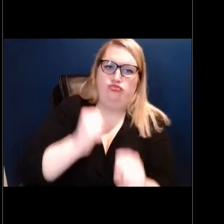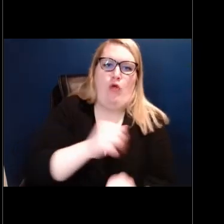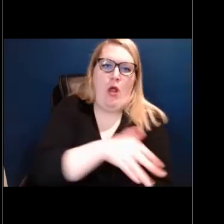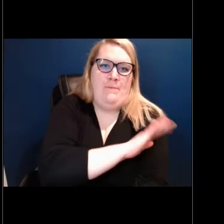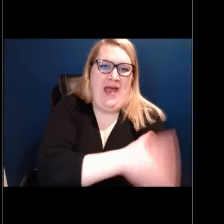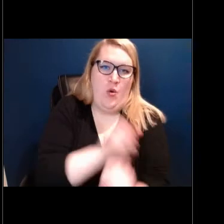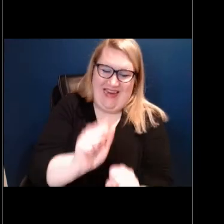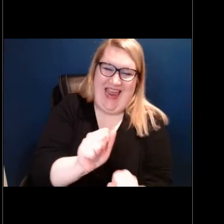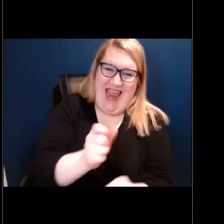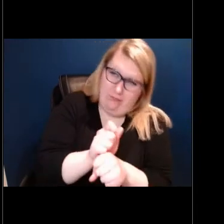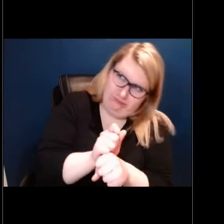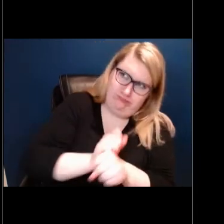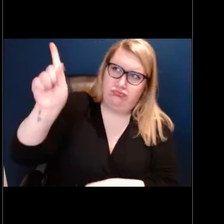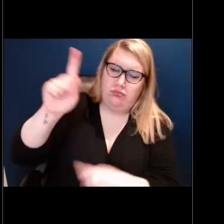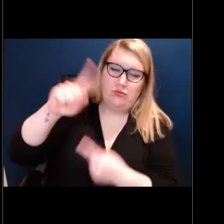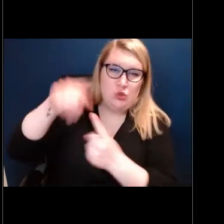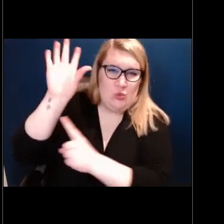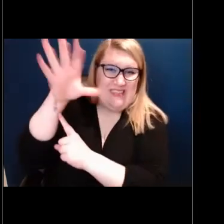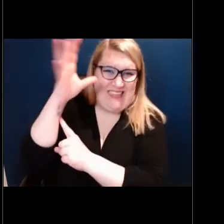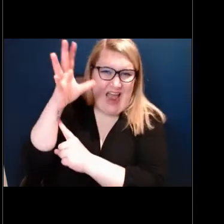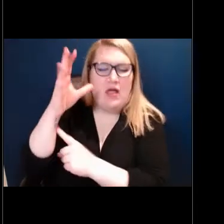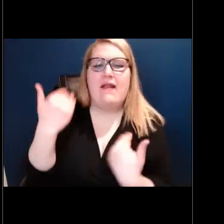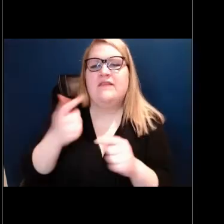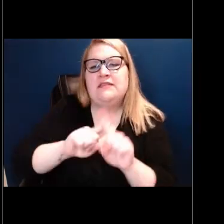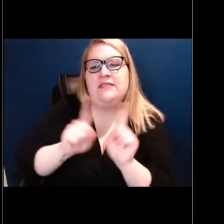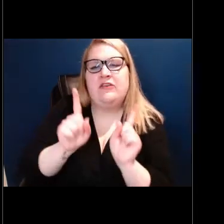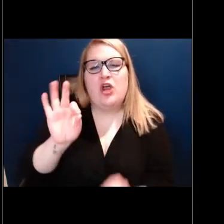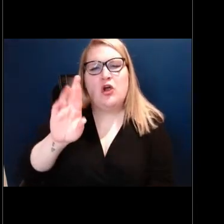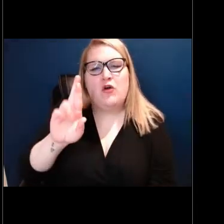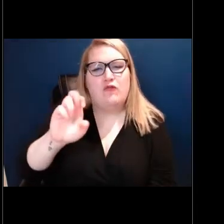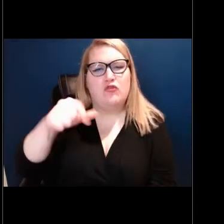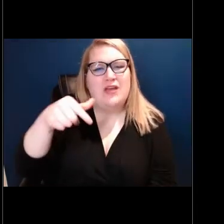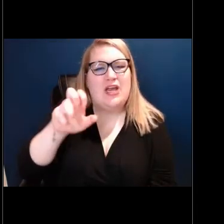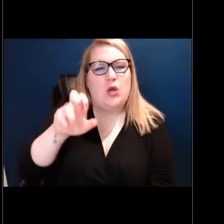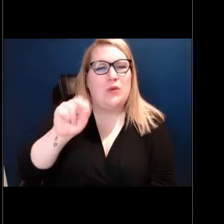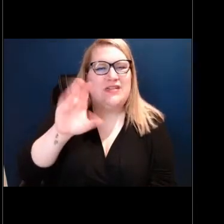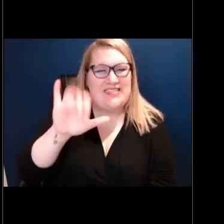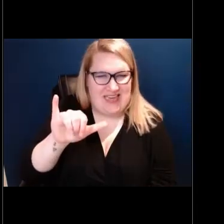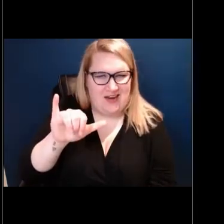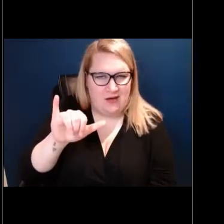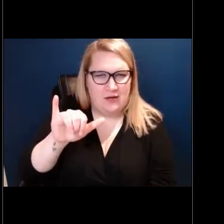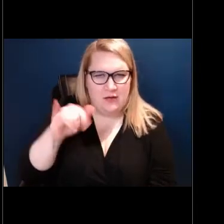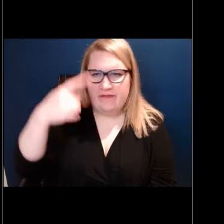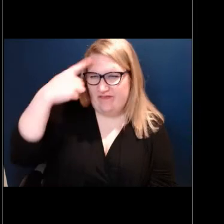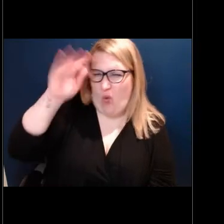And it's a different frequency that our satellites are listening for, for just these beacons.